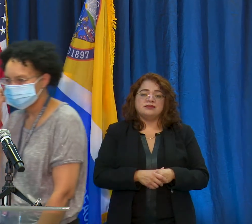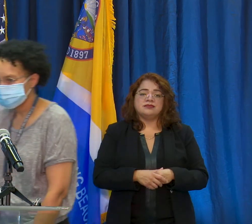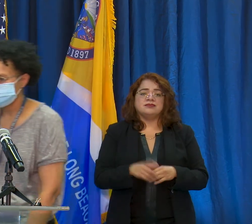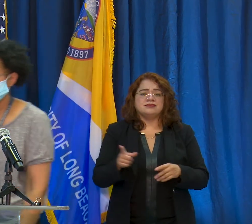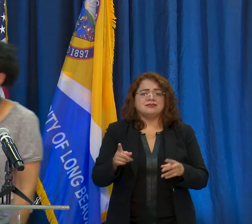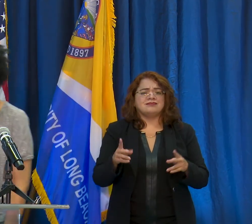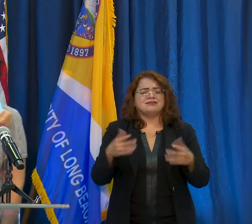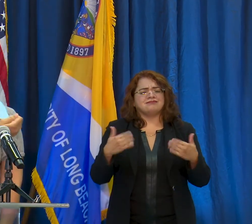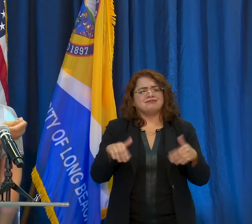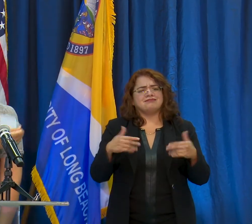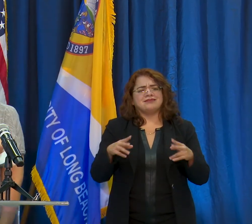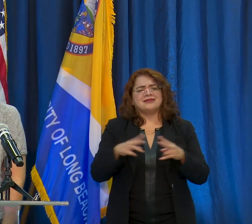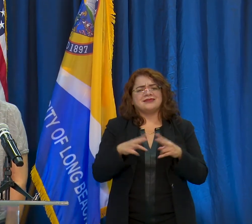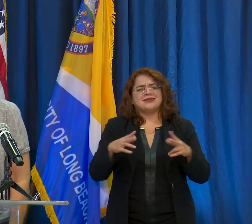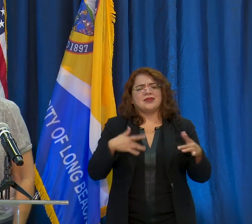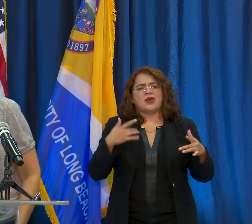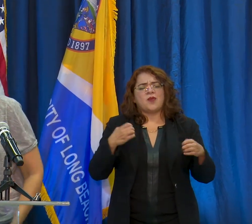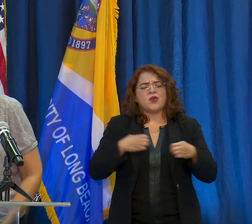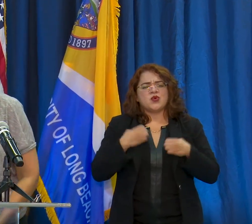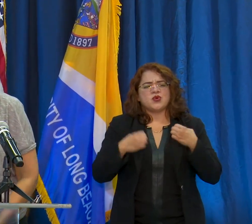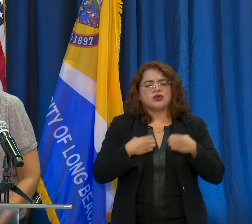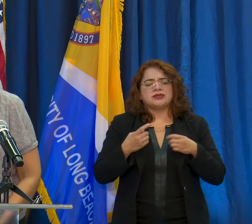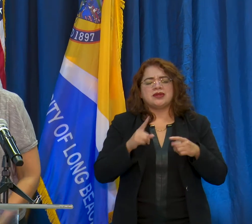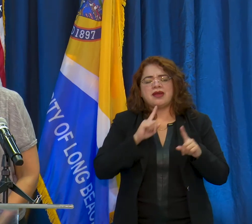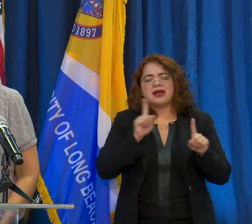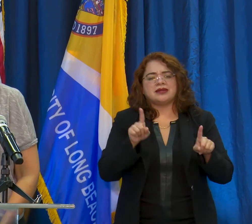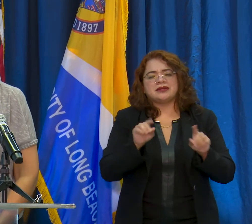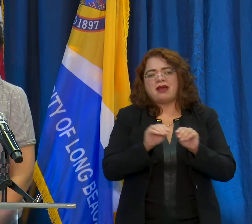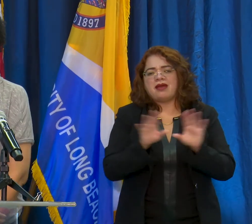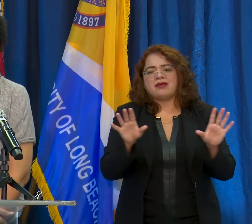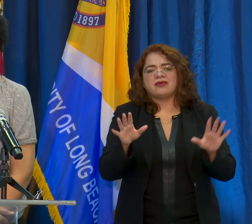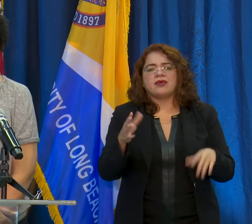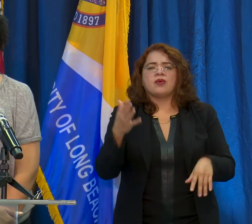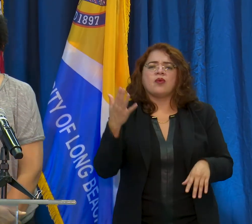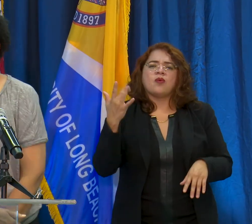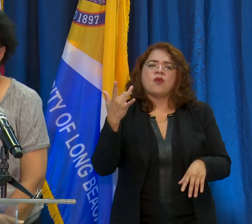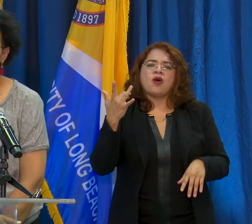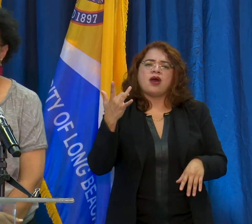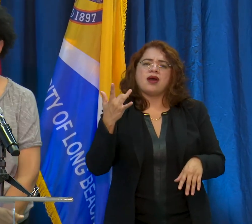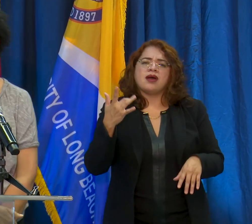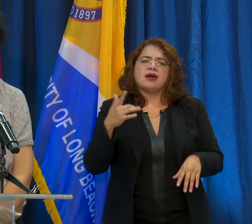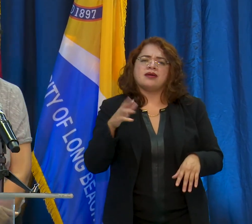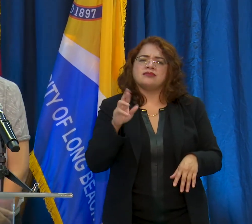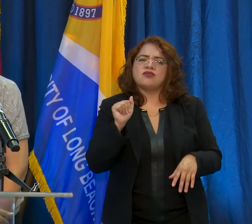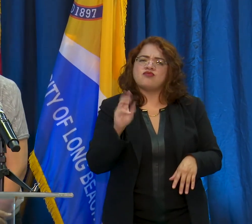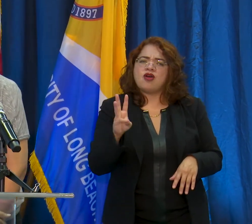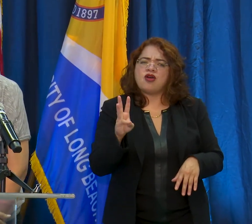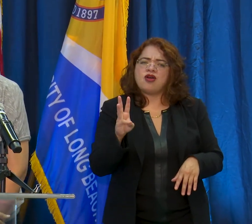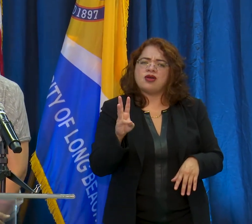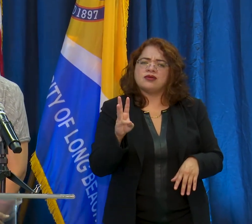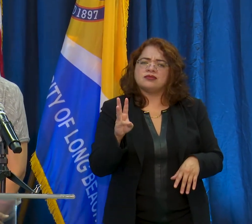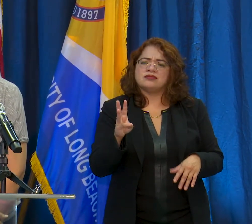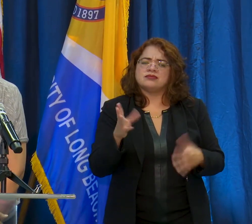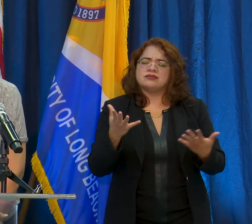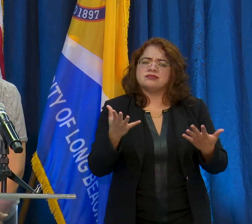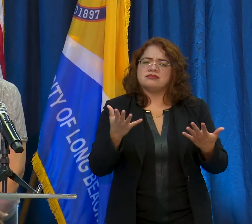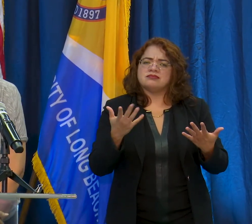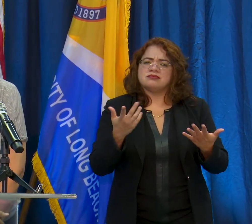emotional today and the answer to this might be obvious, but if you can get into why today the emotions are so raw, whether that had to do with the Mayor